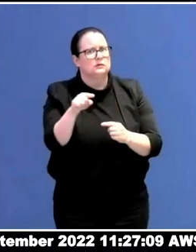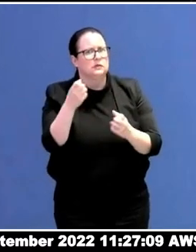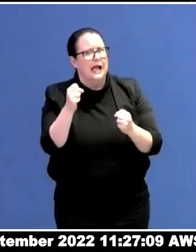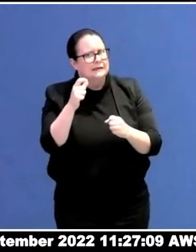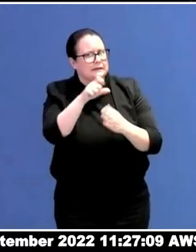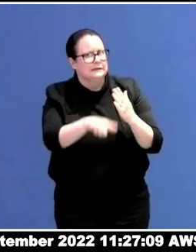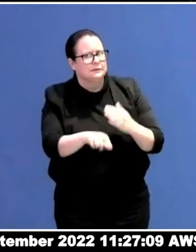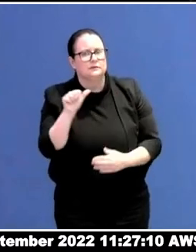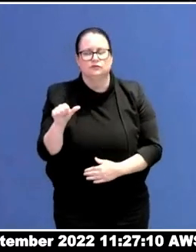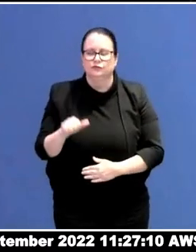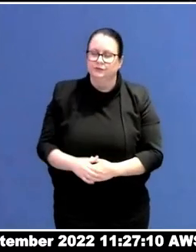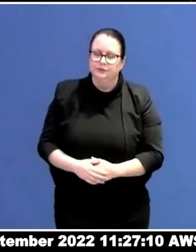That's correct. MS McMAHON: Okay.